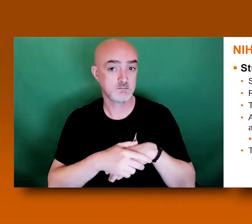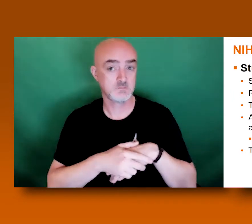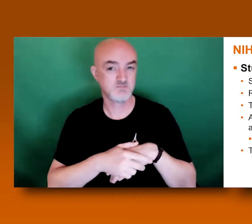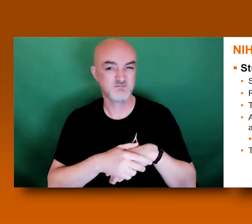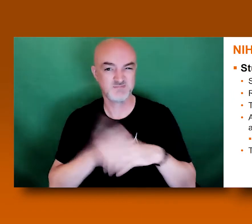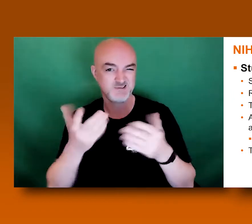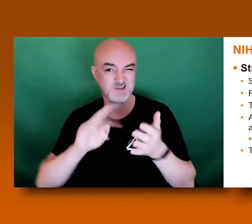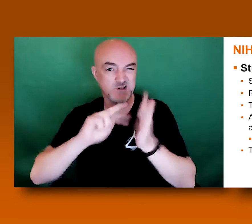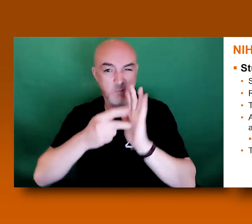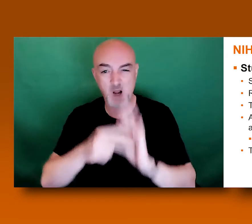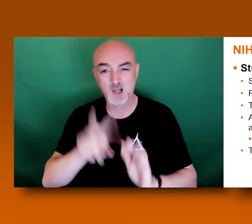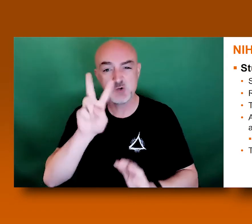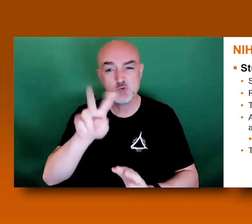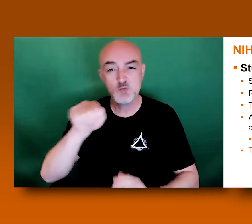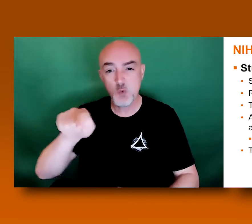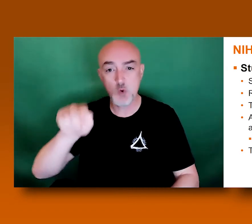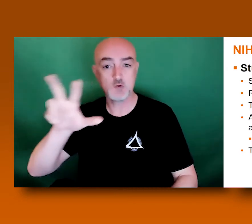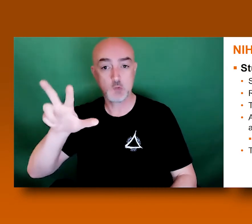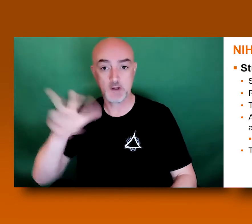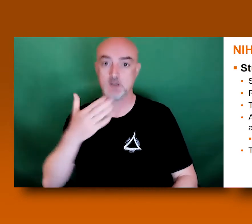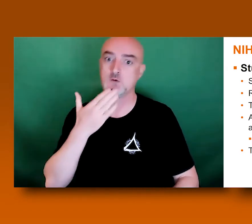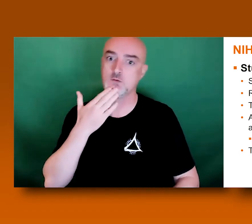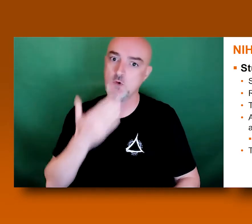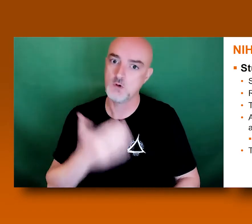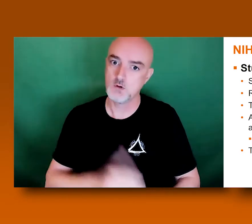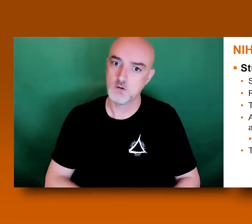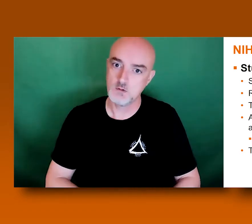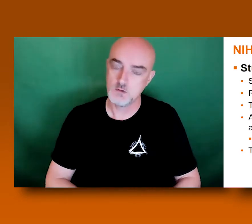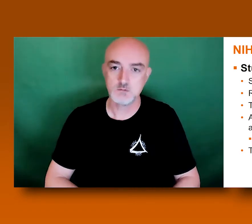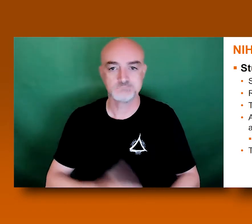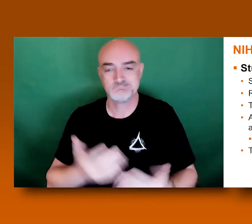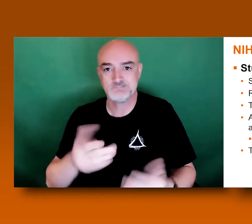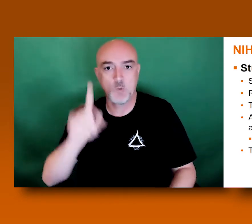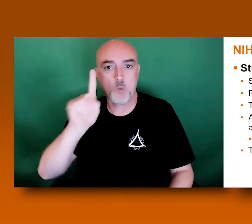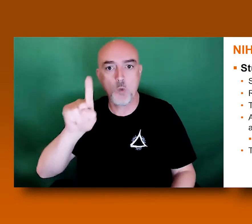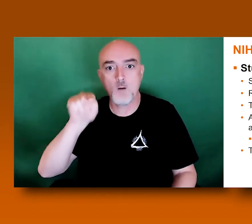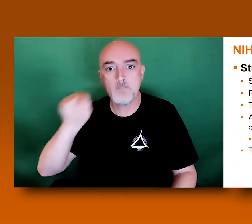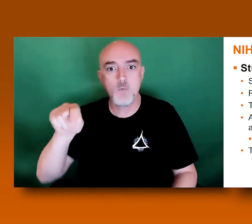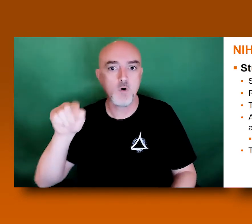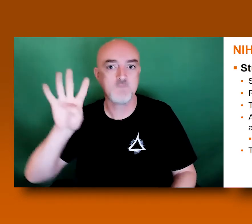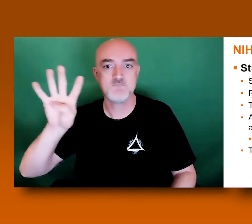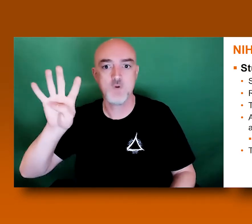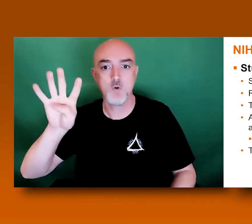So, if you could get, let's say, a 2.3, that would be incredible.